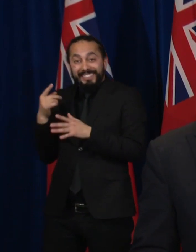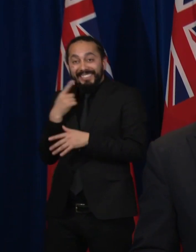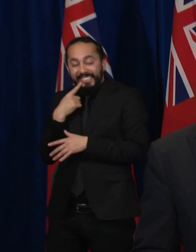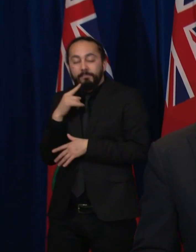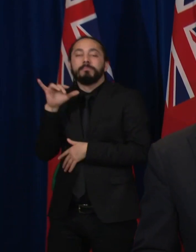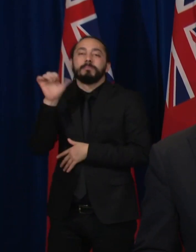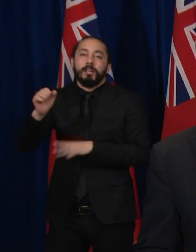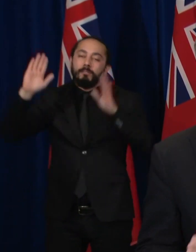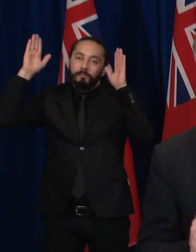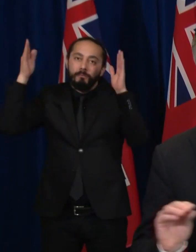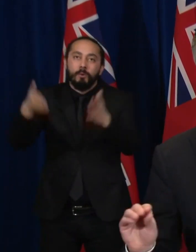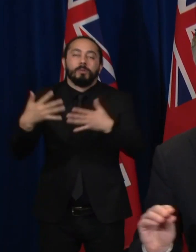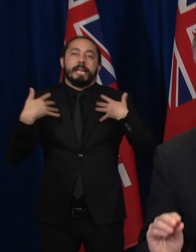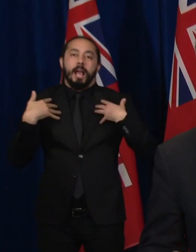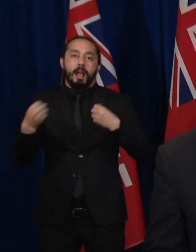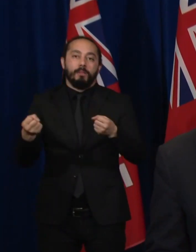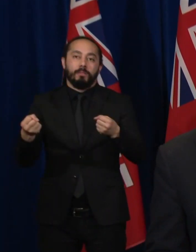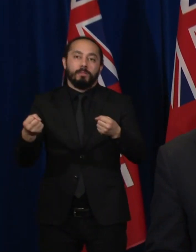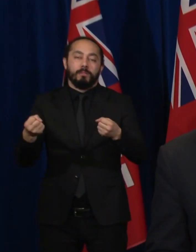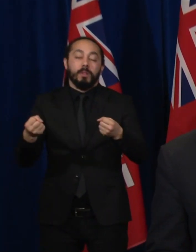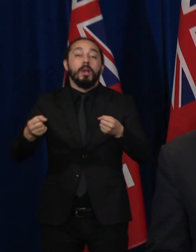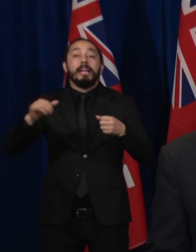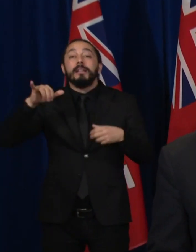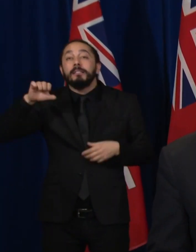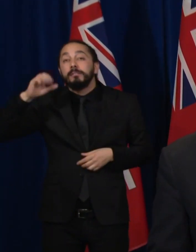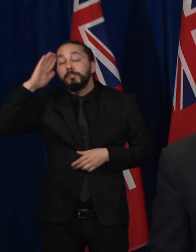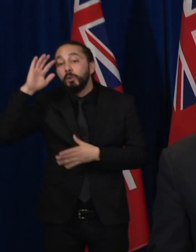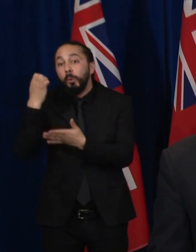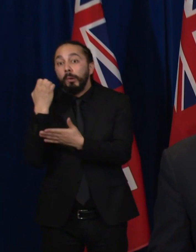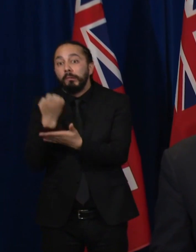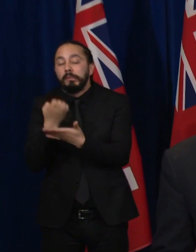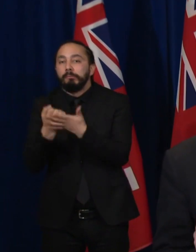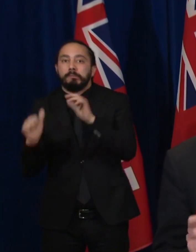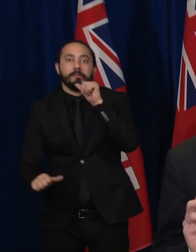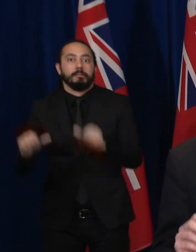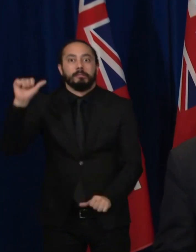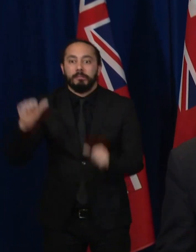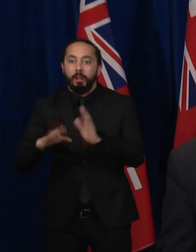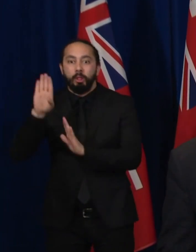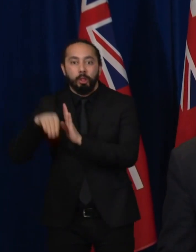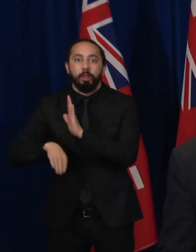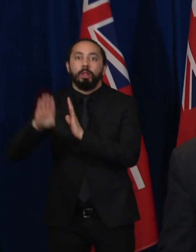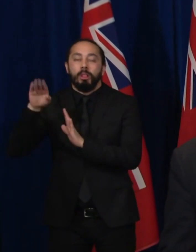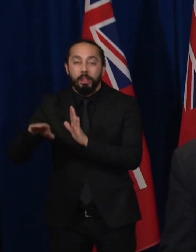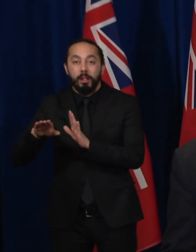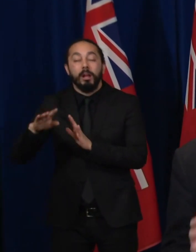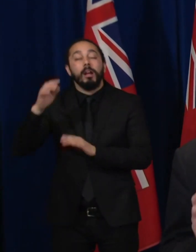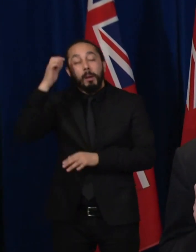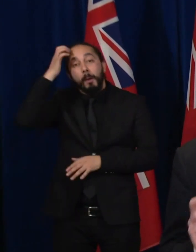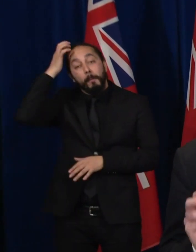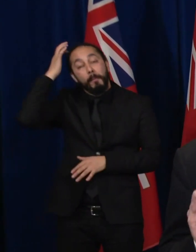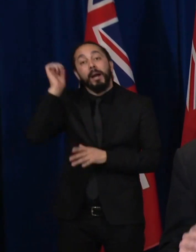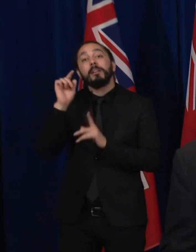Underlying this economic uncertainty is the health issue that we are putting every